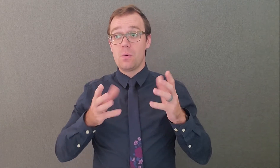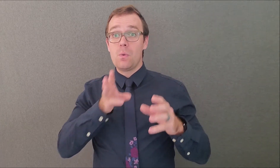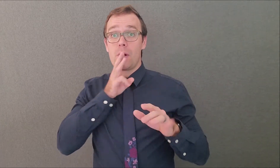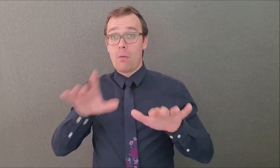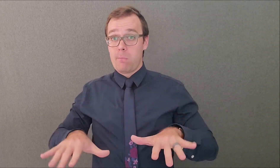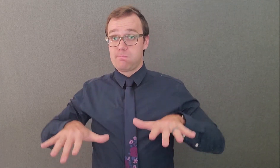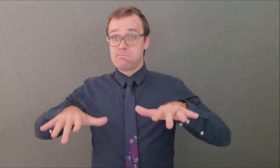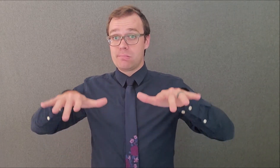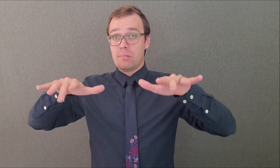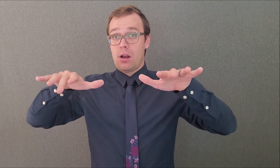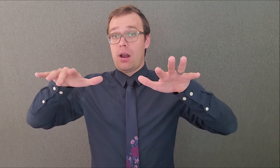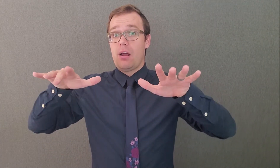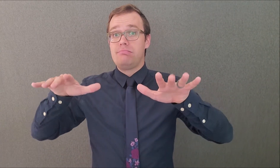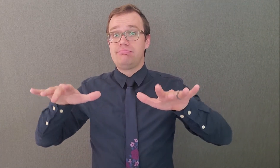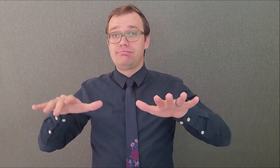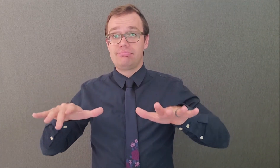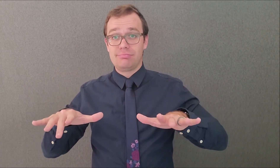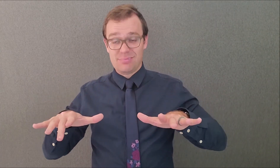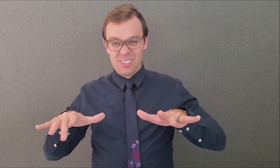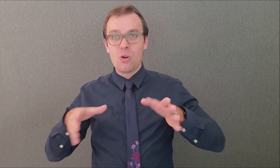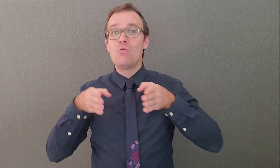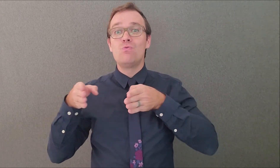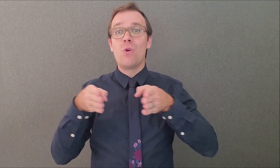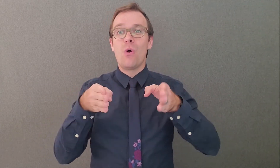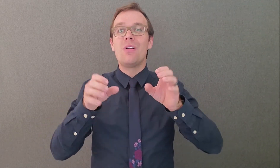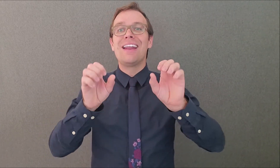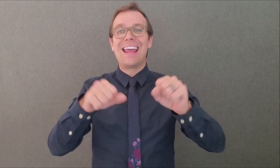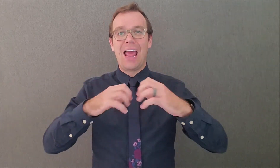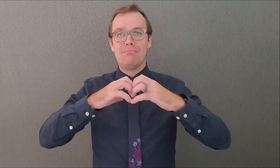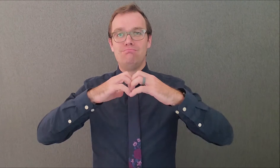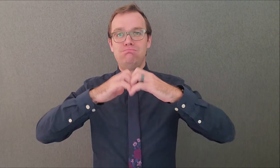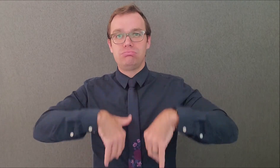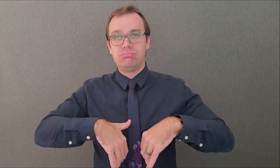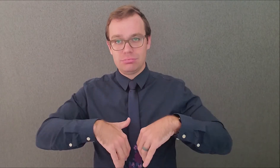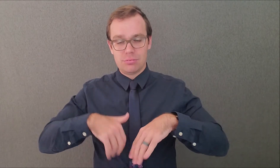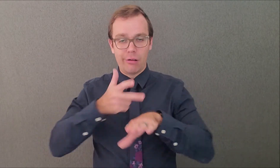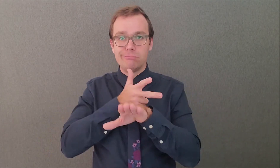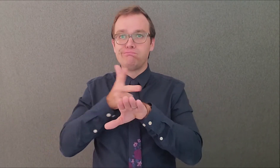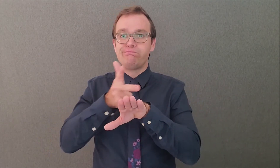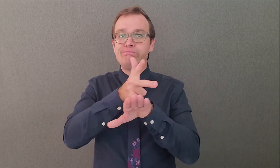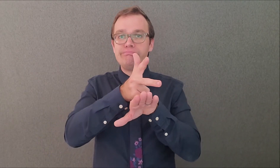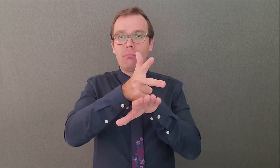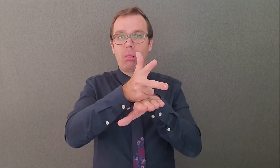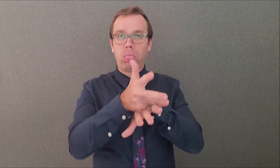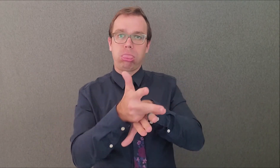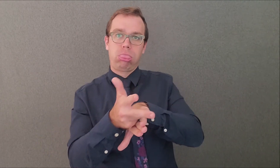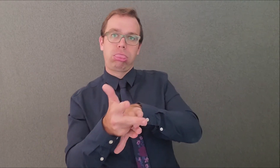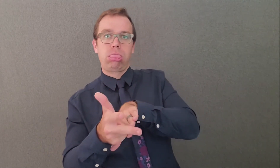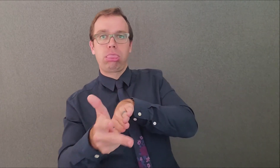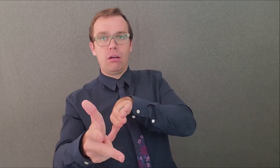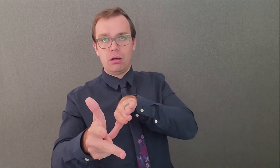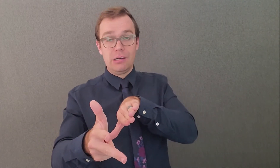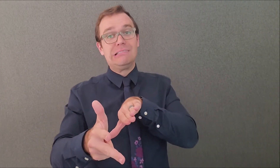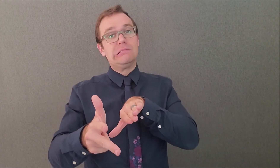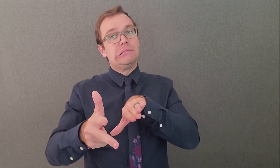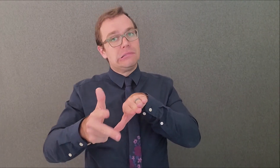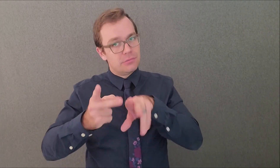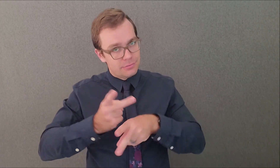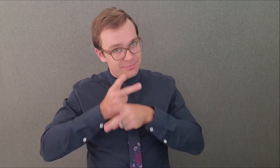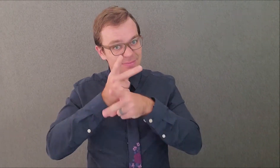Roads may have weakened and could collapse under the weight of a car. Use extreme caution when entering buildings,